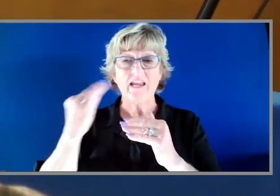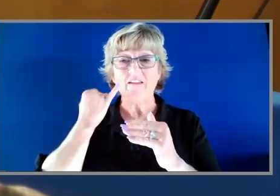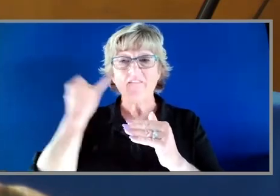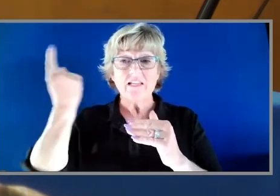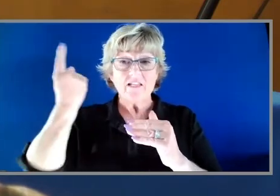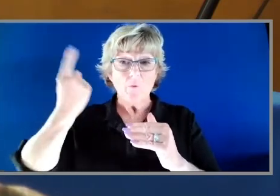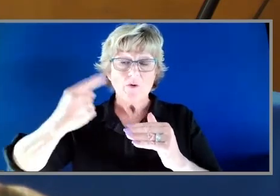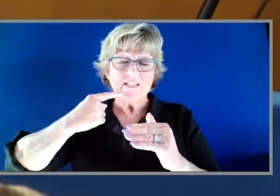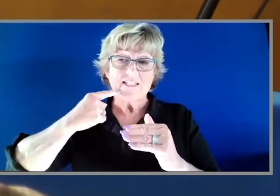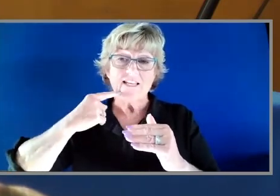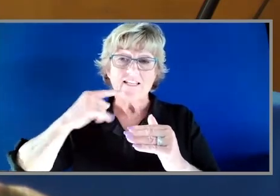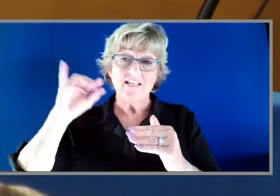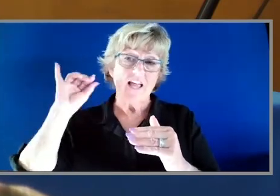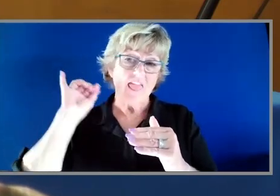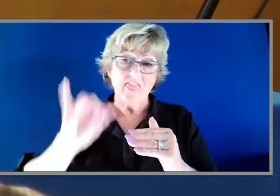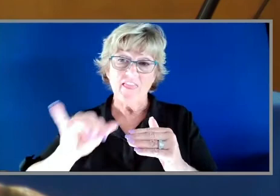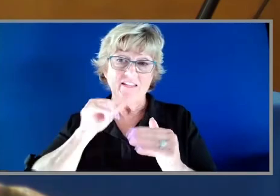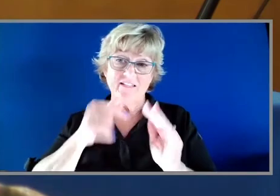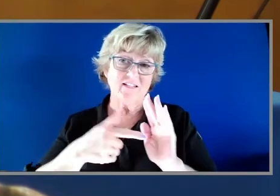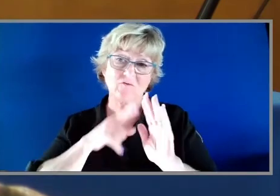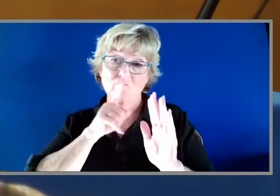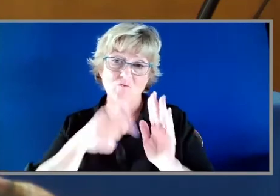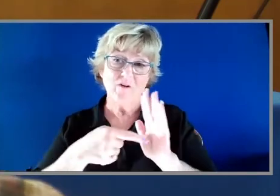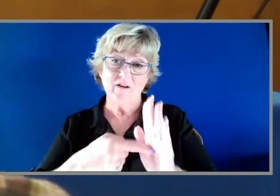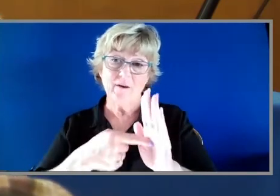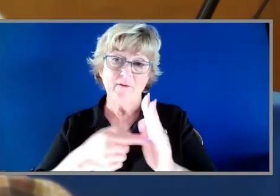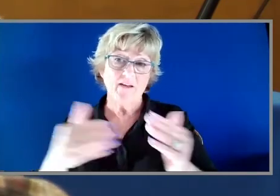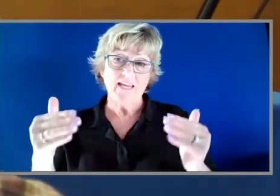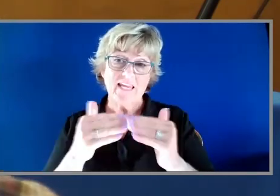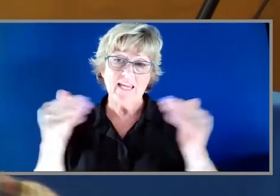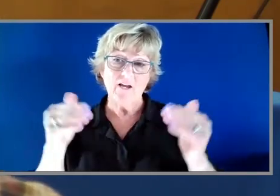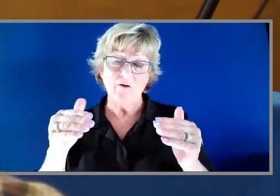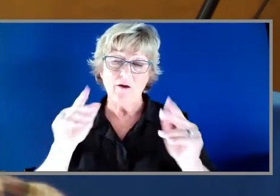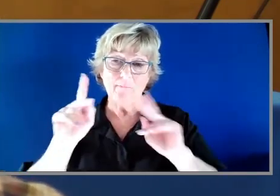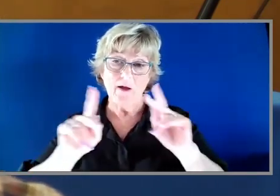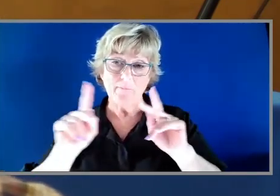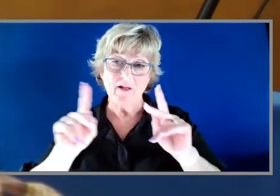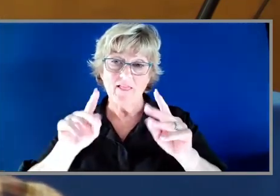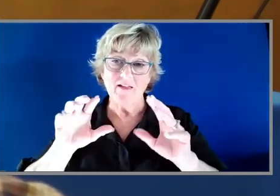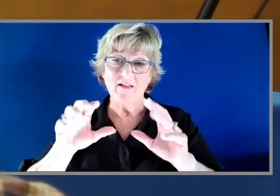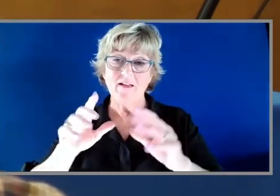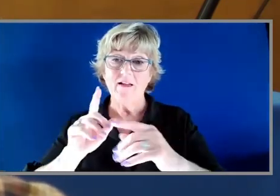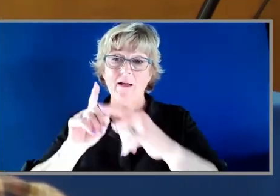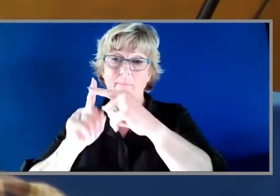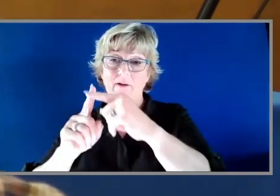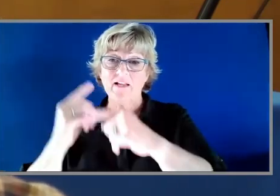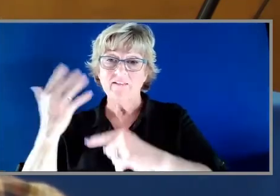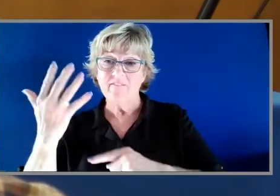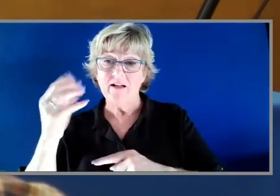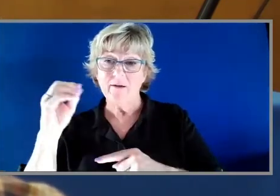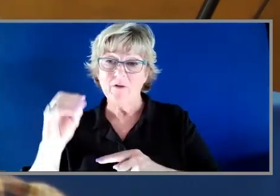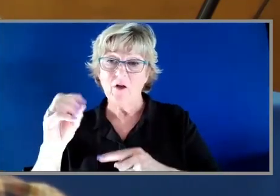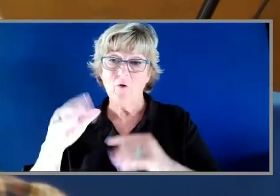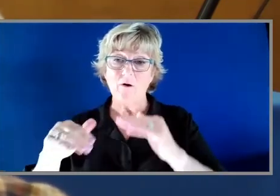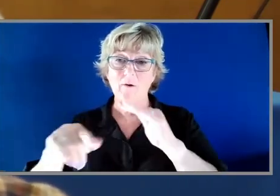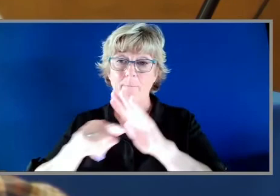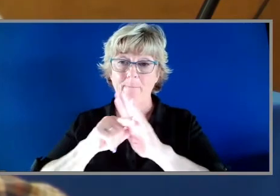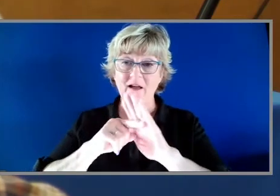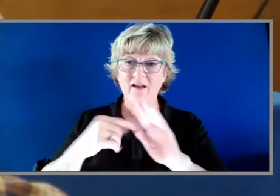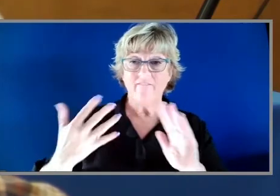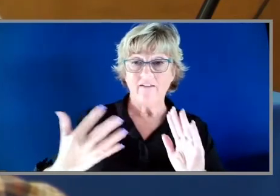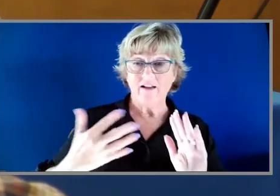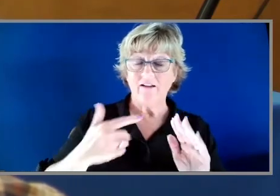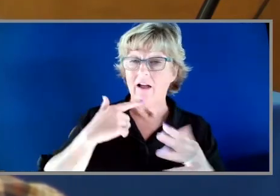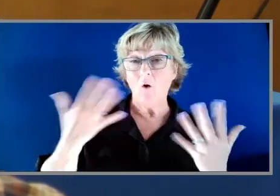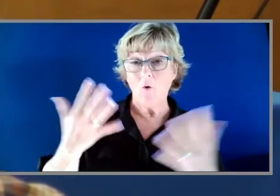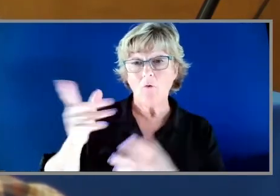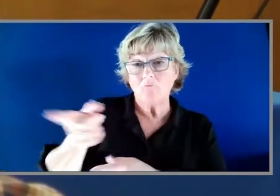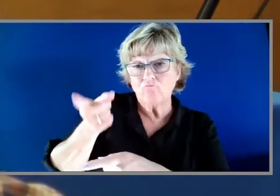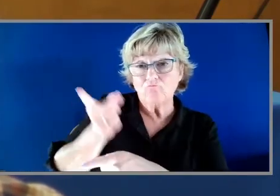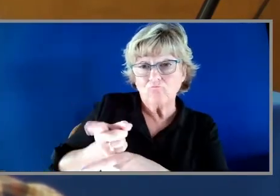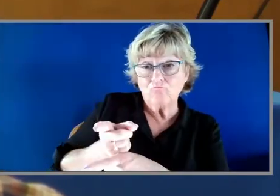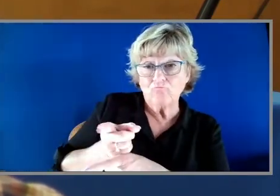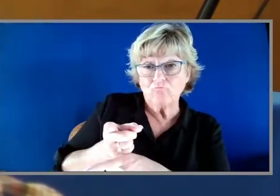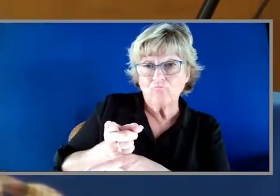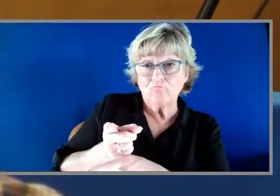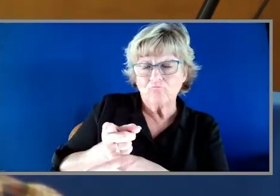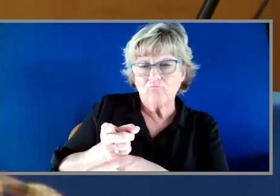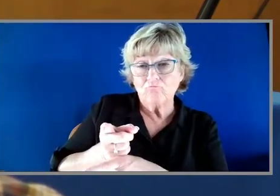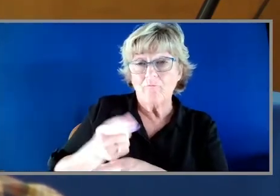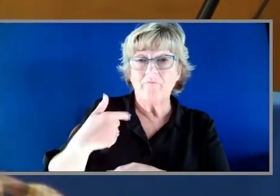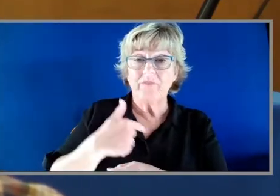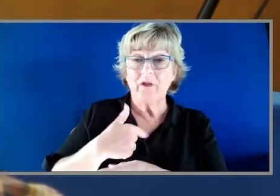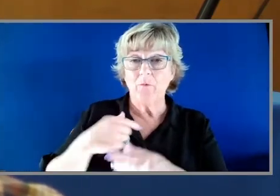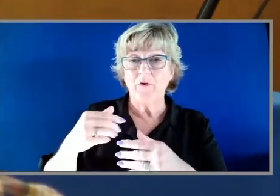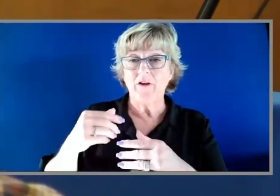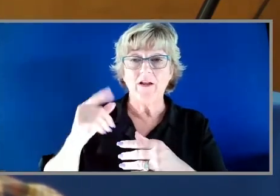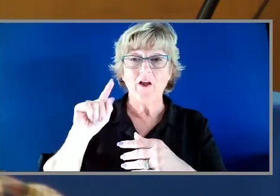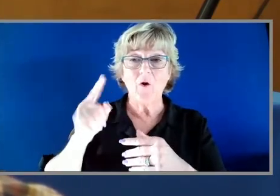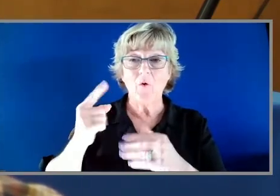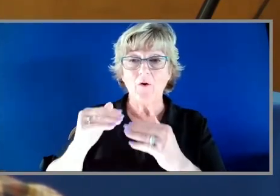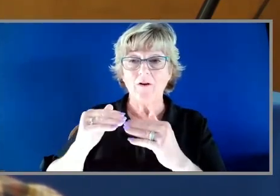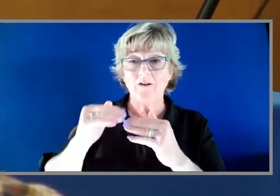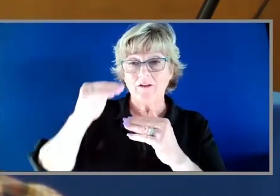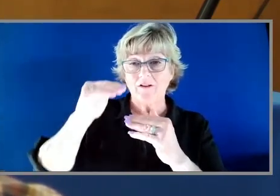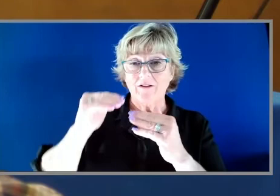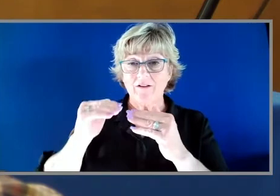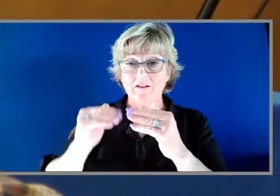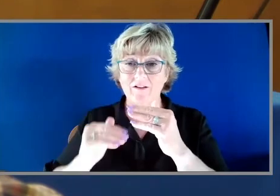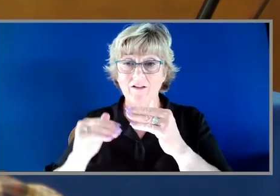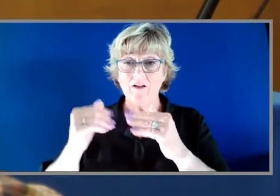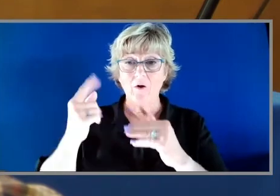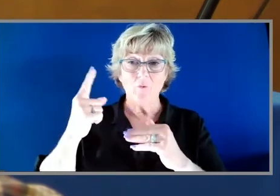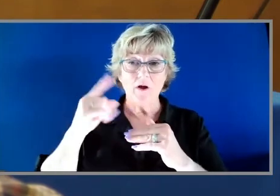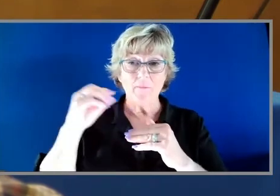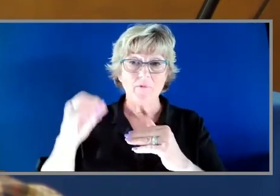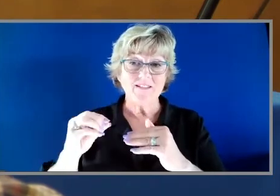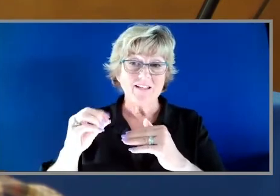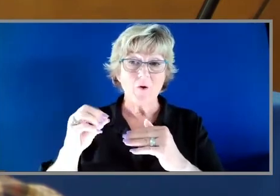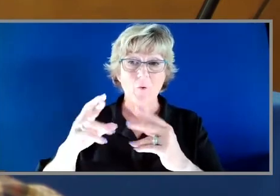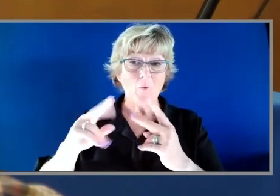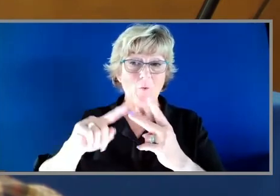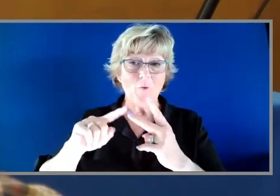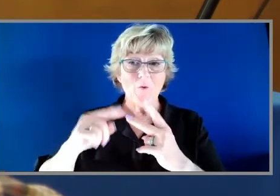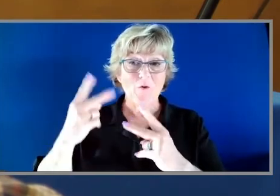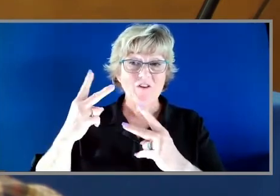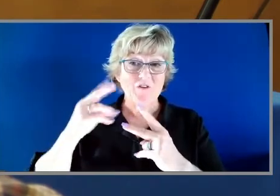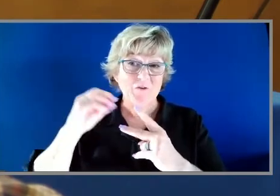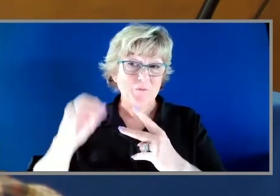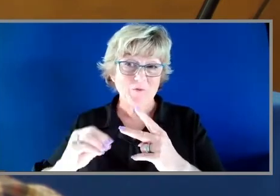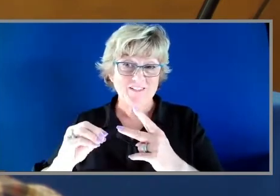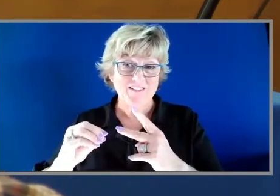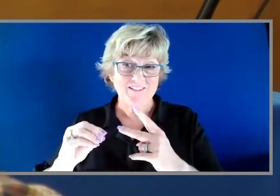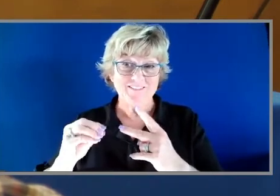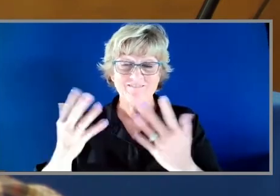Studio: So, then you can say if somebody comes up and says well this this is this doesn't represent equal population of